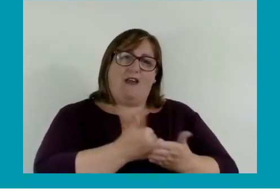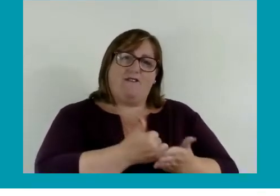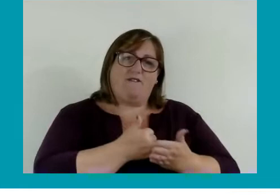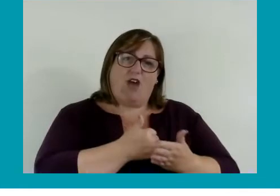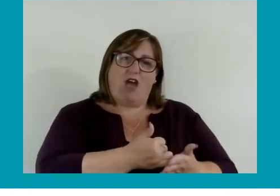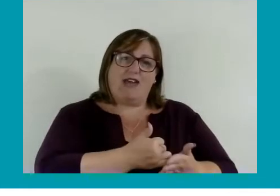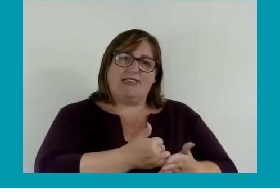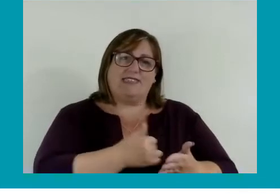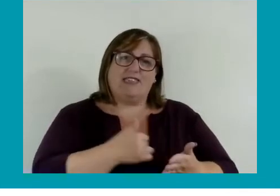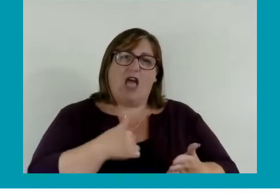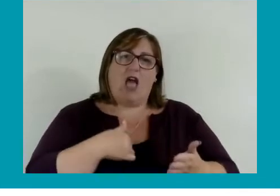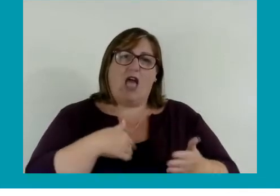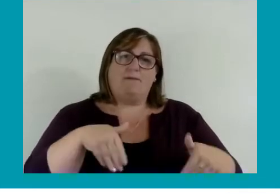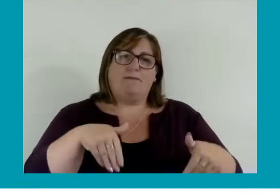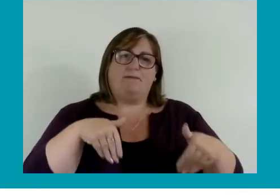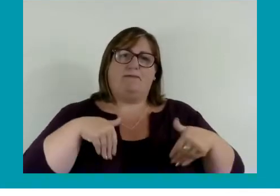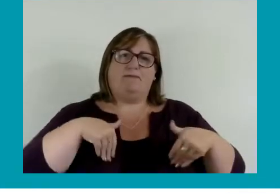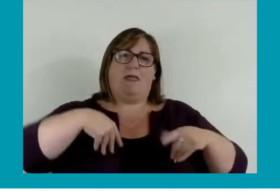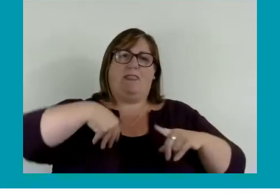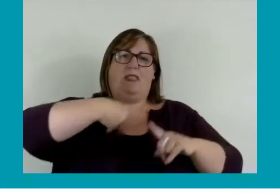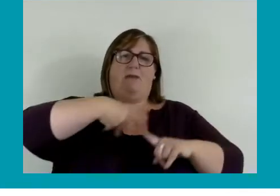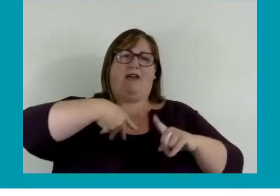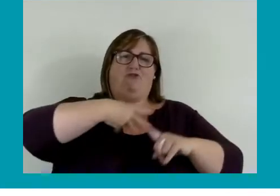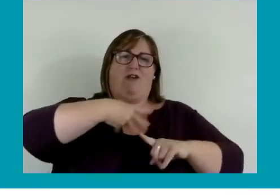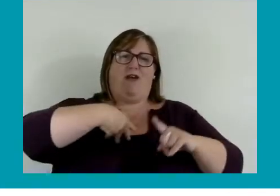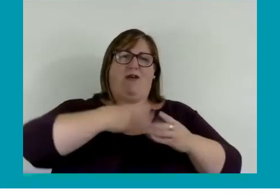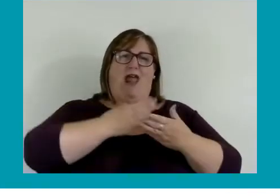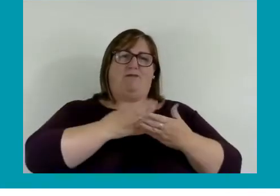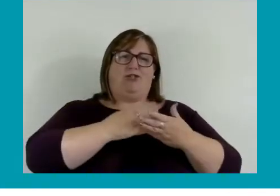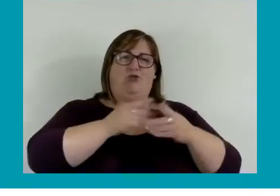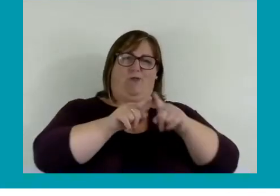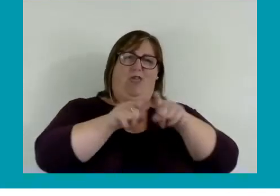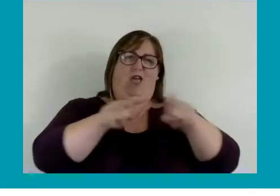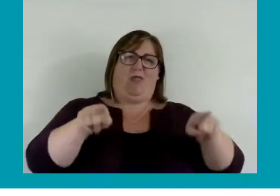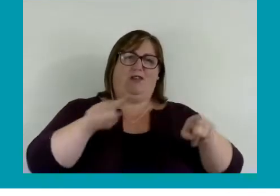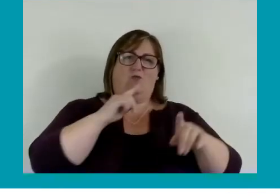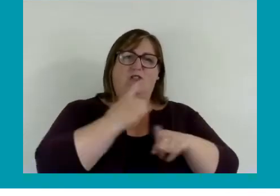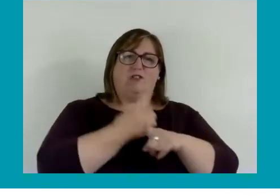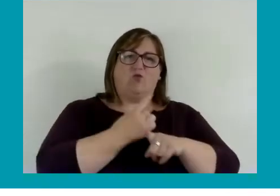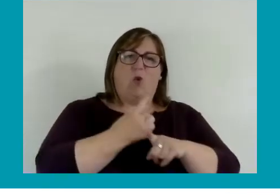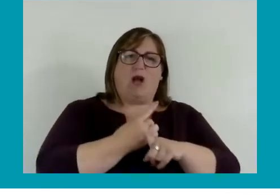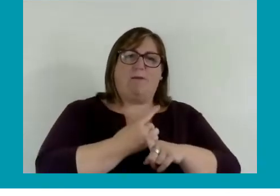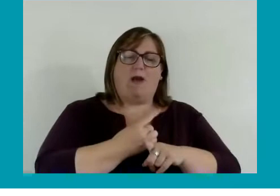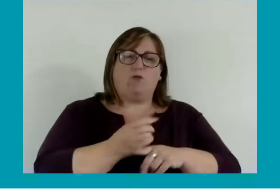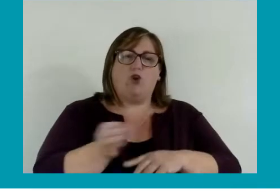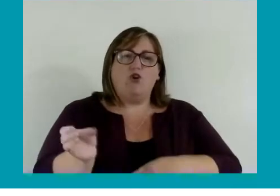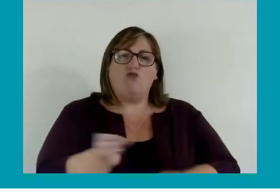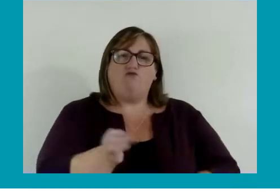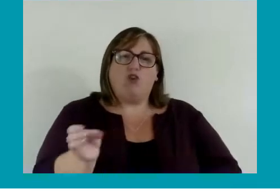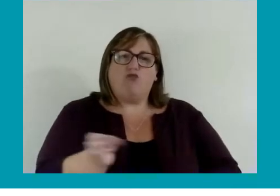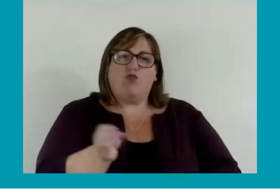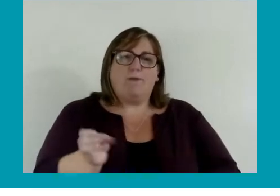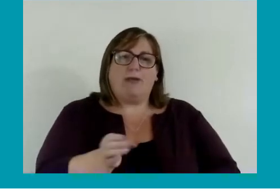because i'm sure the others will do most of the talking around recruitment but a part of my role